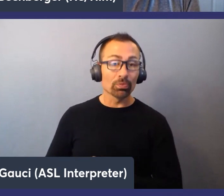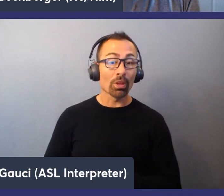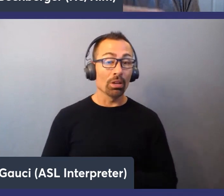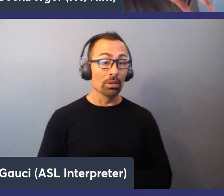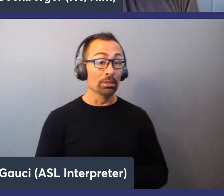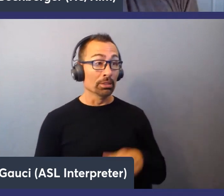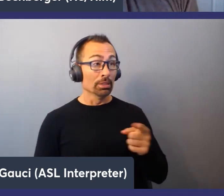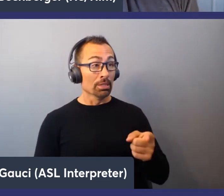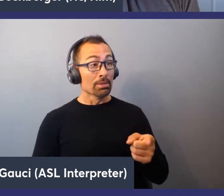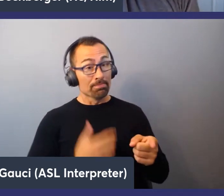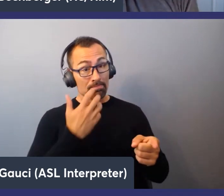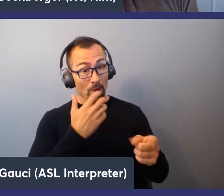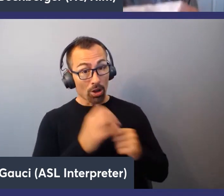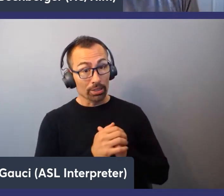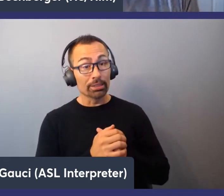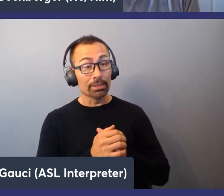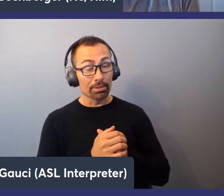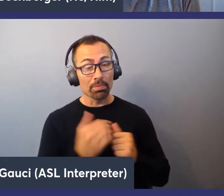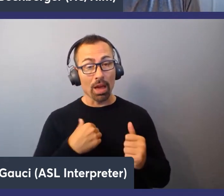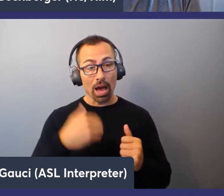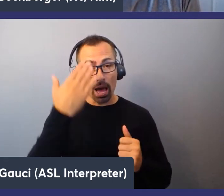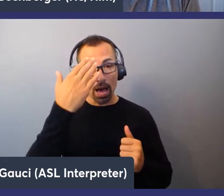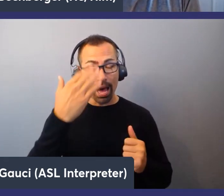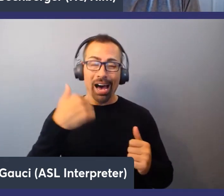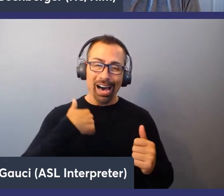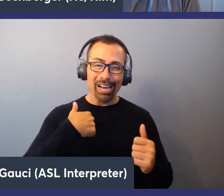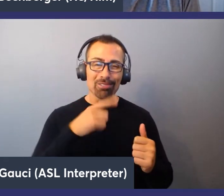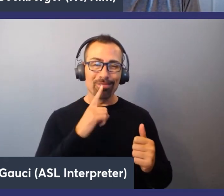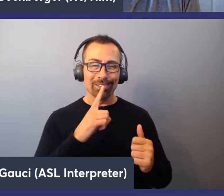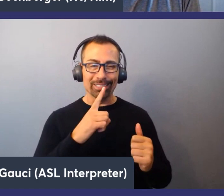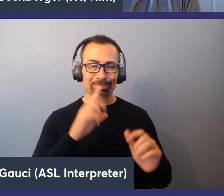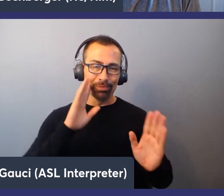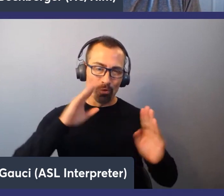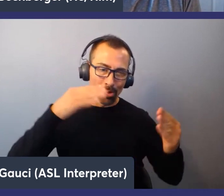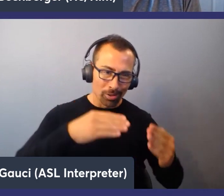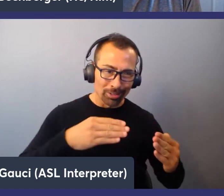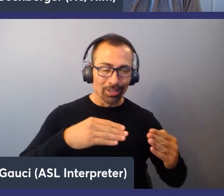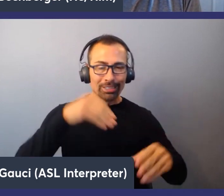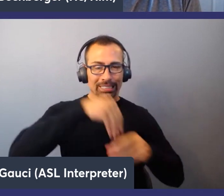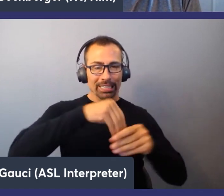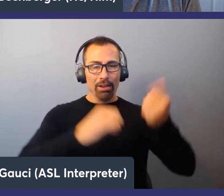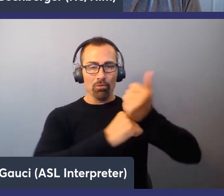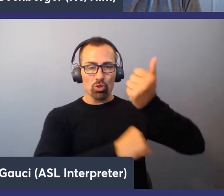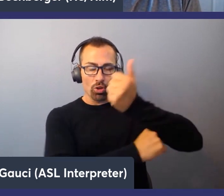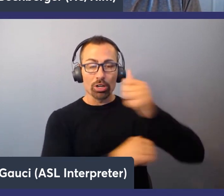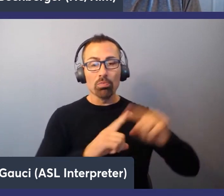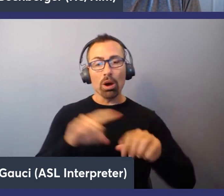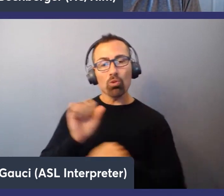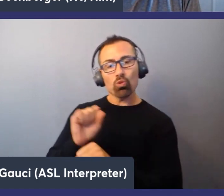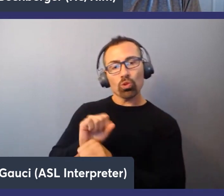but working with database folks, especially in relational database days, there was a lot of emphasis on them